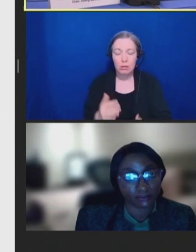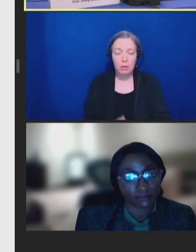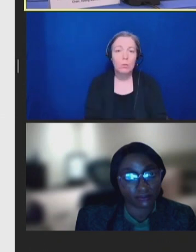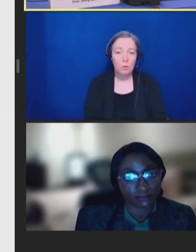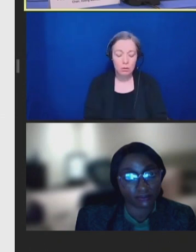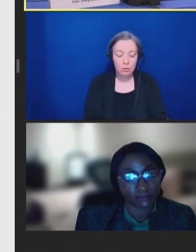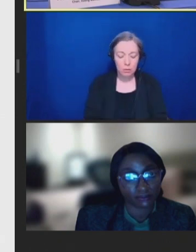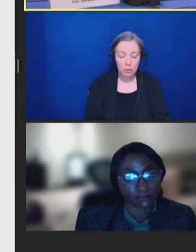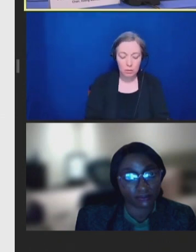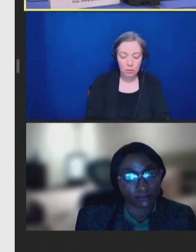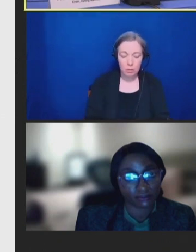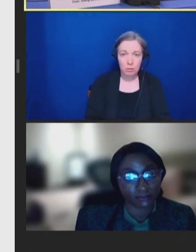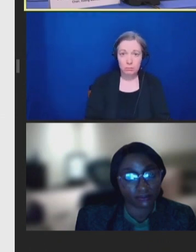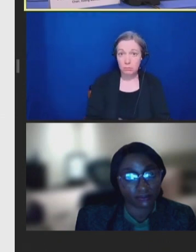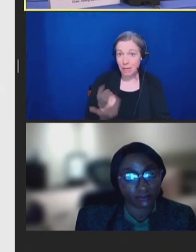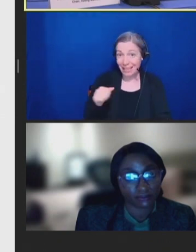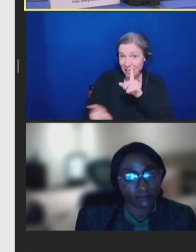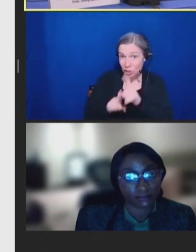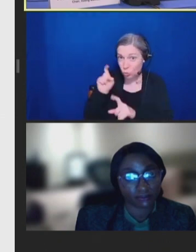Is there any questions or comments for anyone?